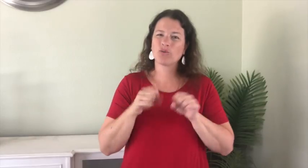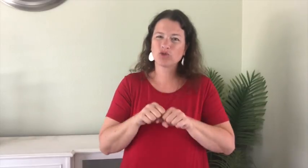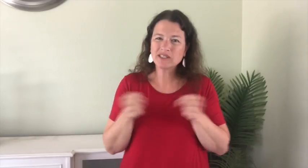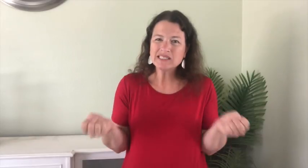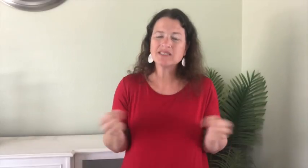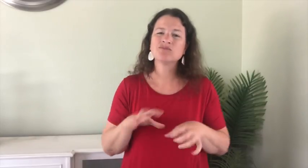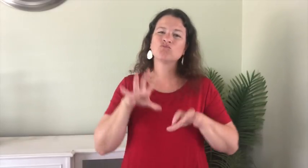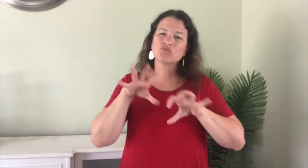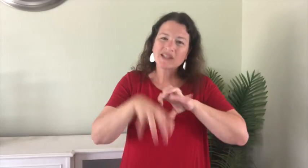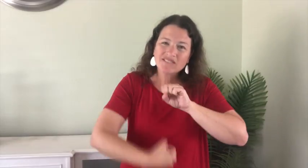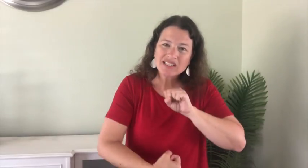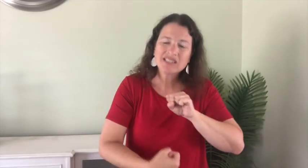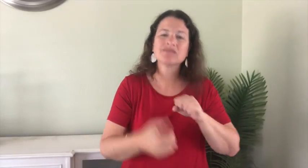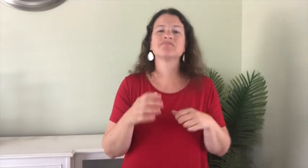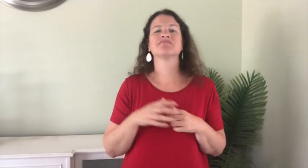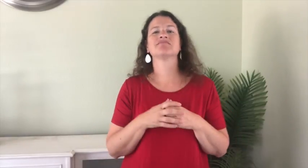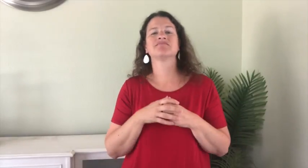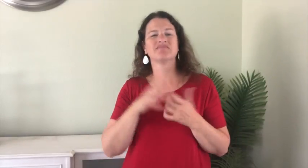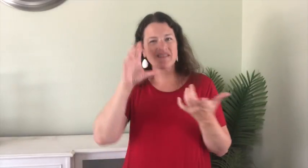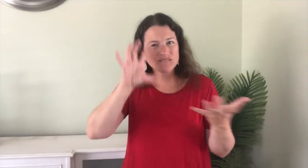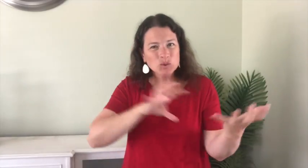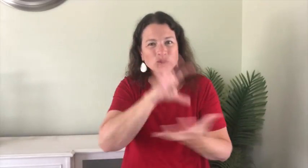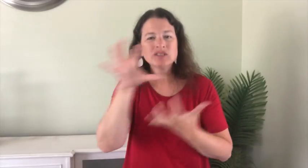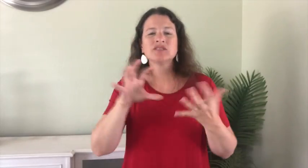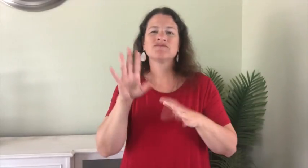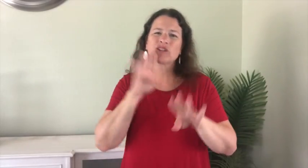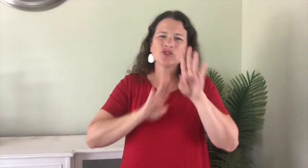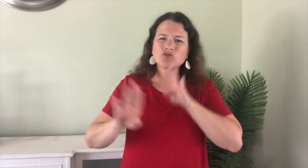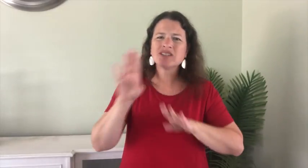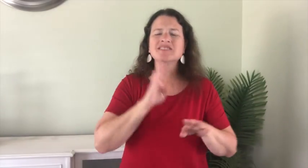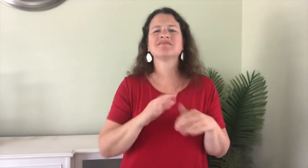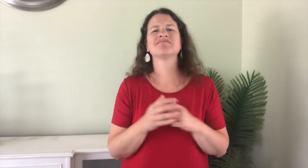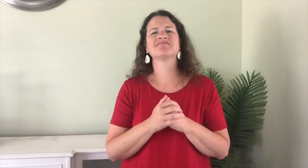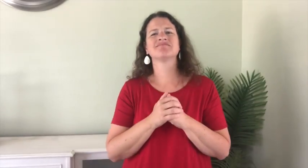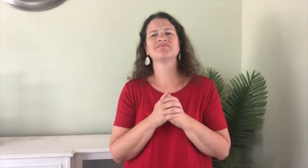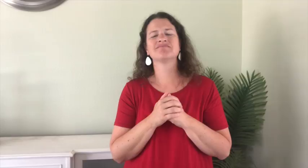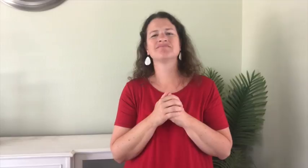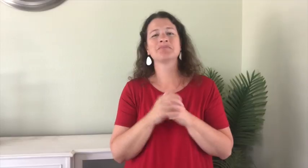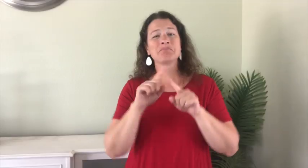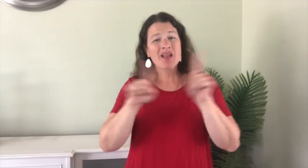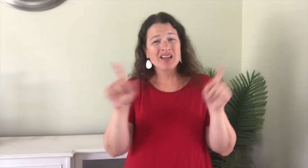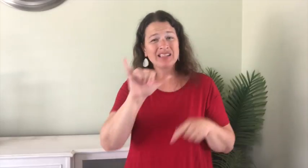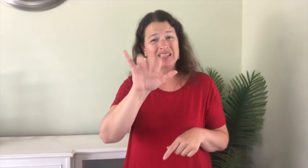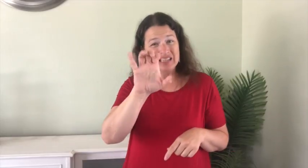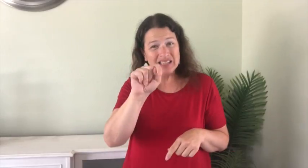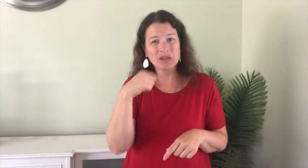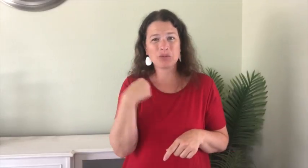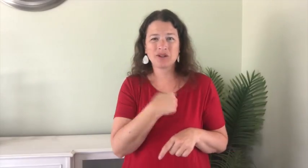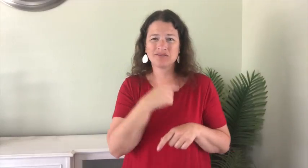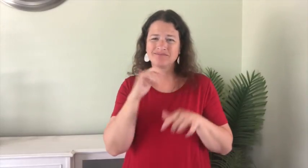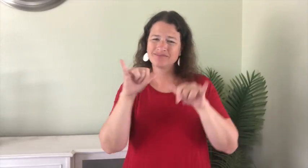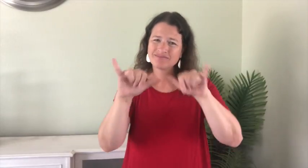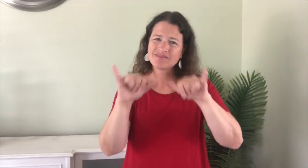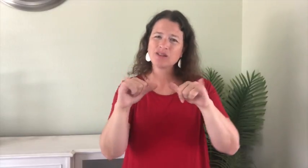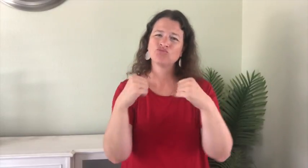We've gone through a lot of heartbreak, grief, confusion, frustration, however, yet we are in this